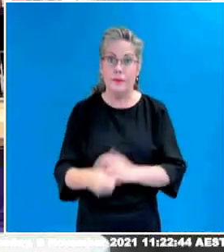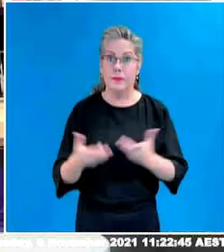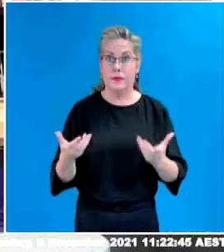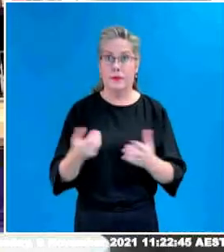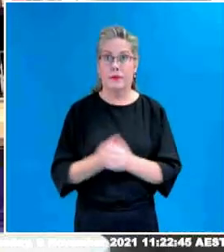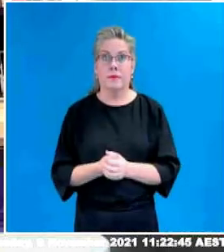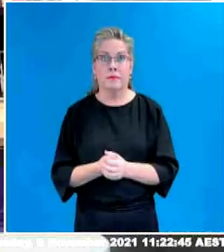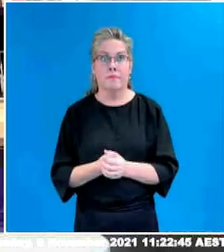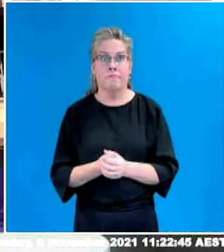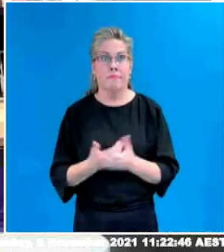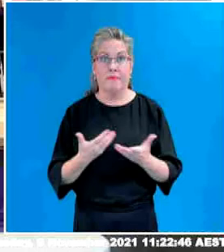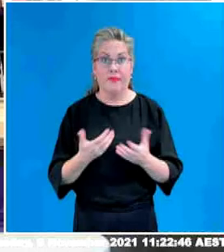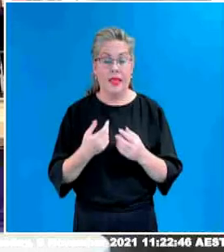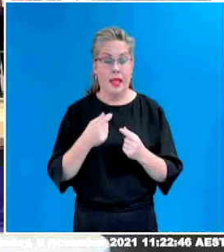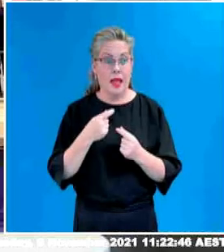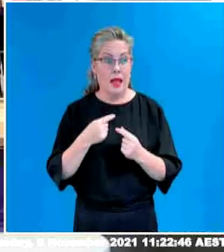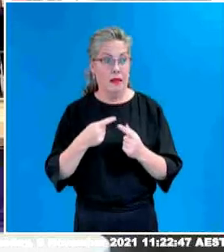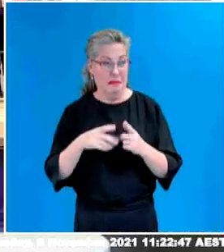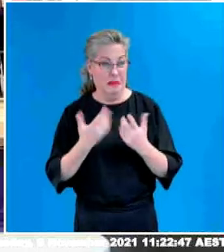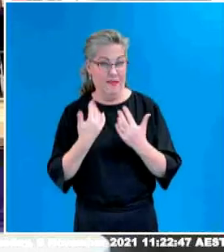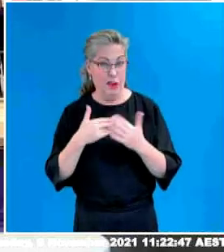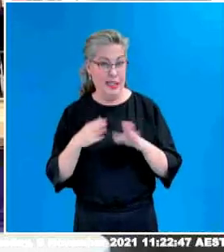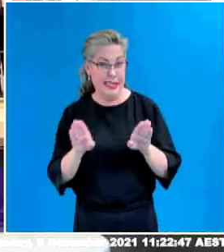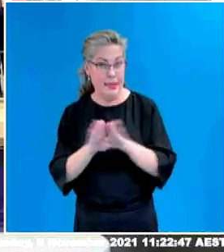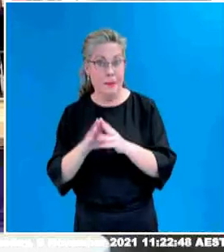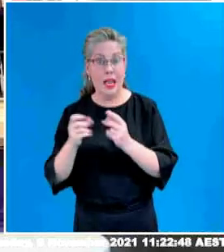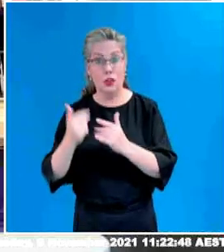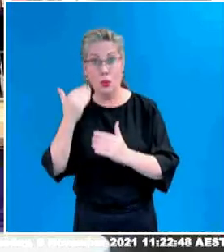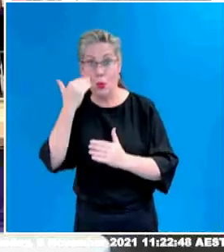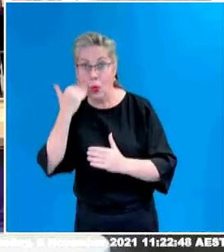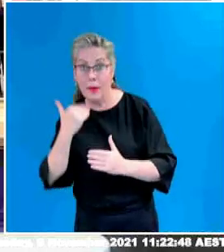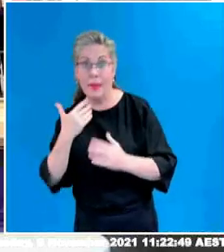migrant workers, so they are very much the impacted population.